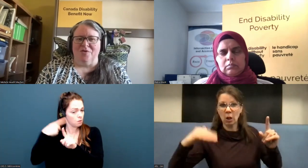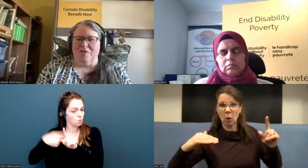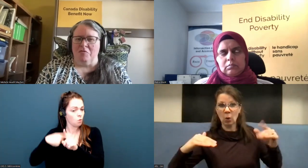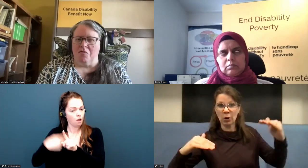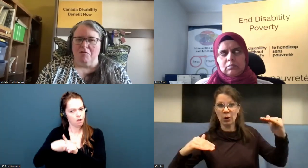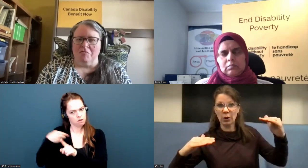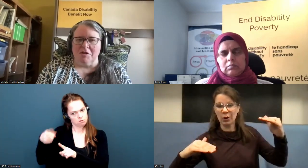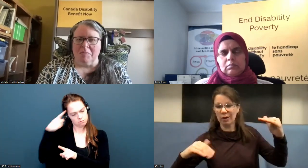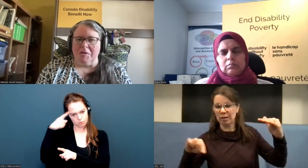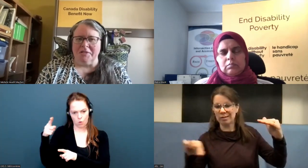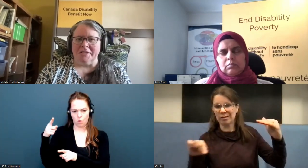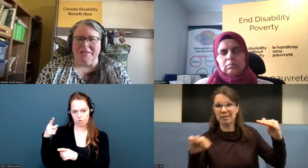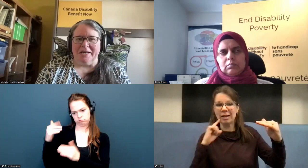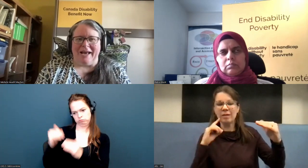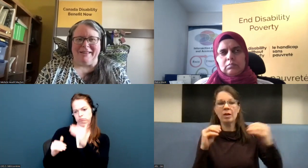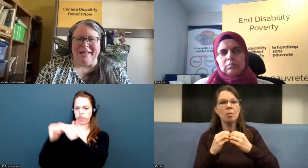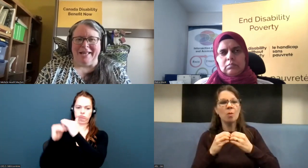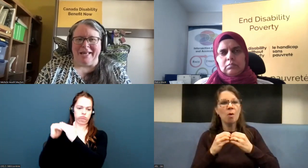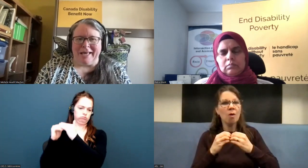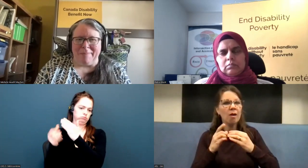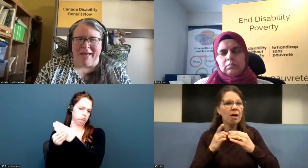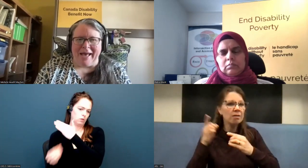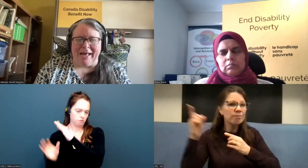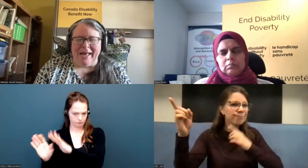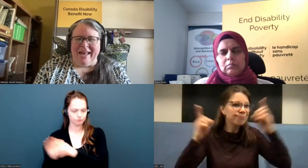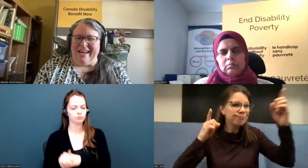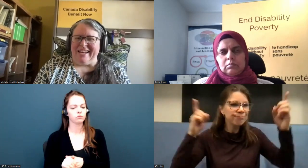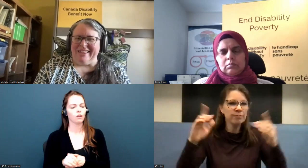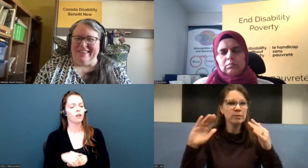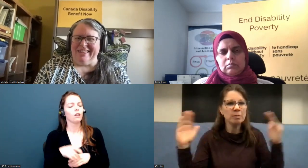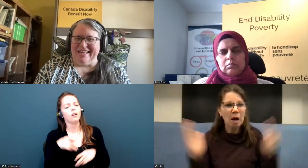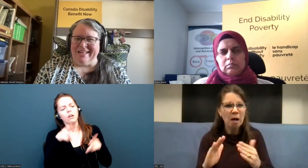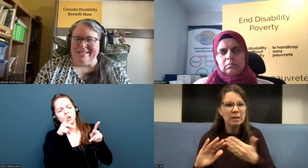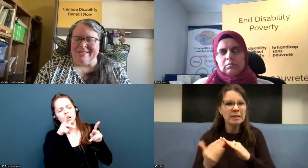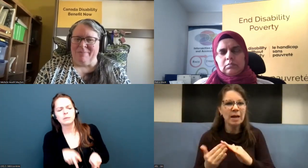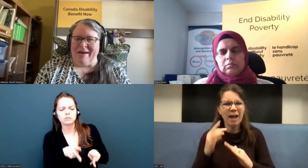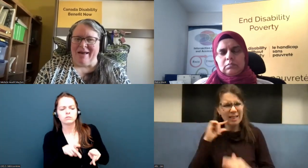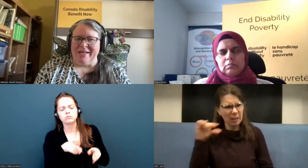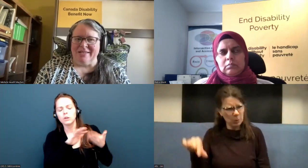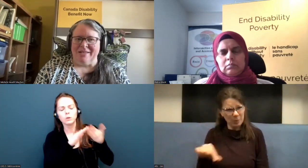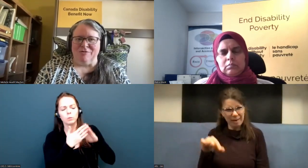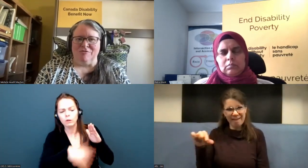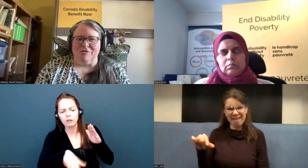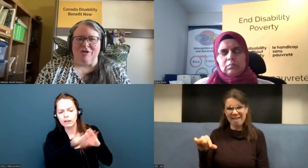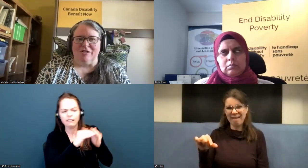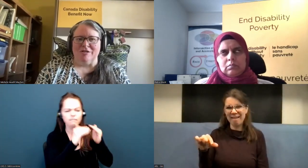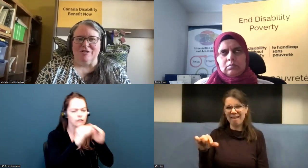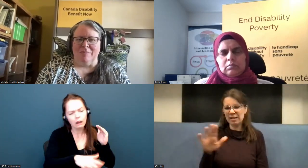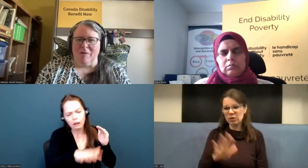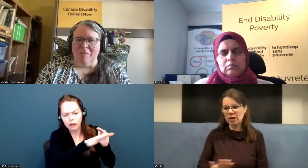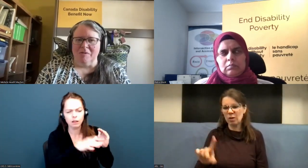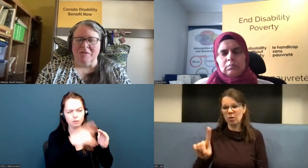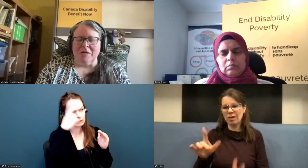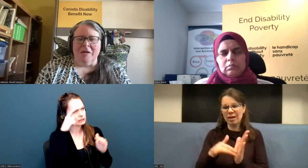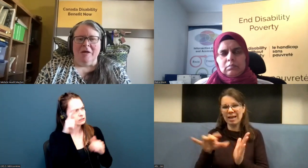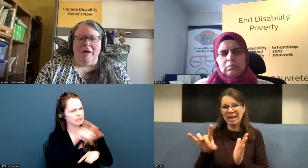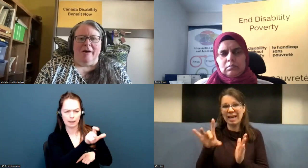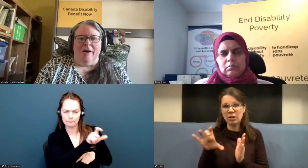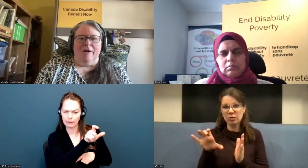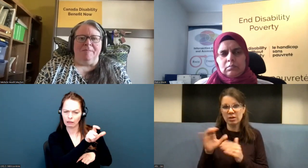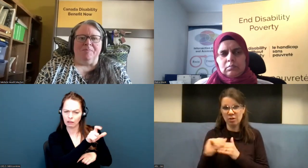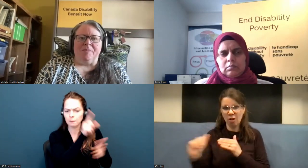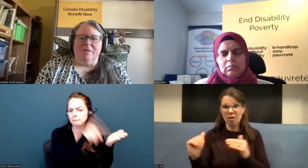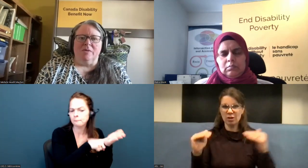FOR A RURAL COMMUNITY I THINK IN QUEBEC AND I THINK IT'S ABOUT $1,800 AT THE MOMENT.